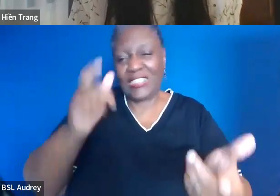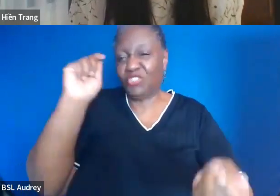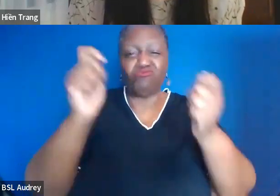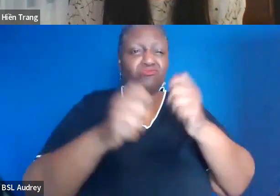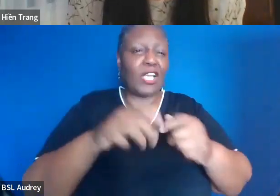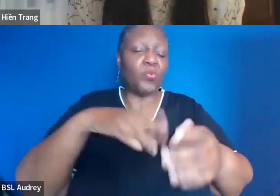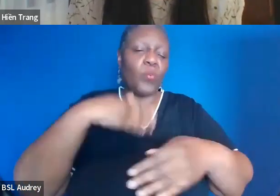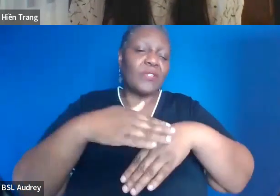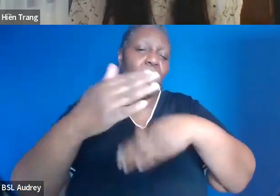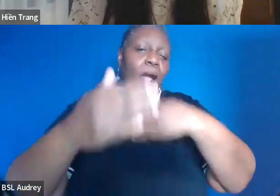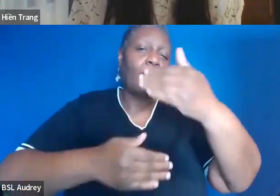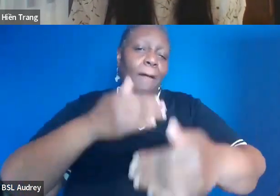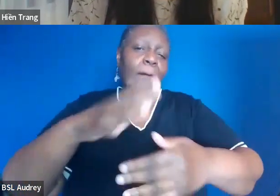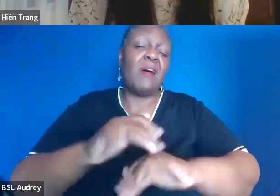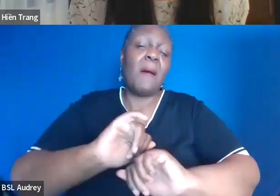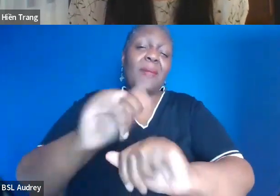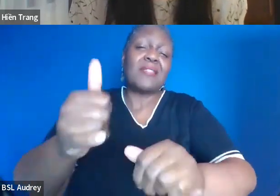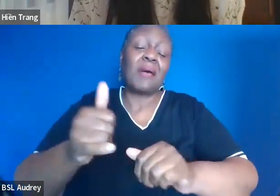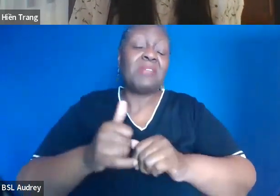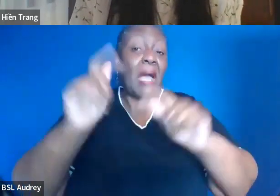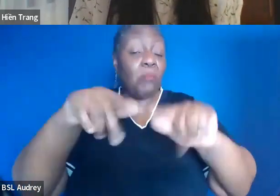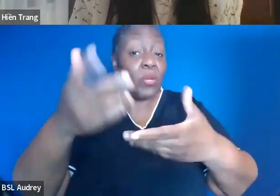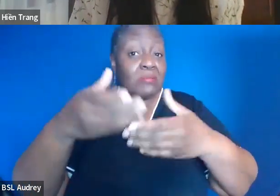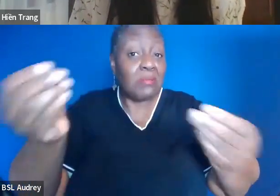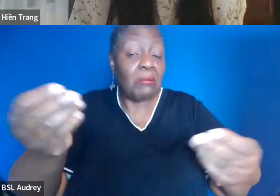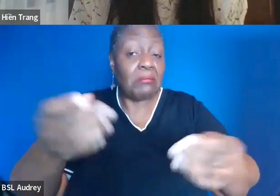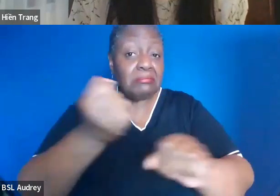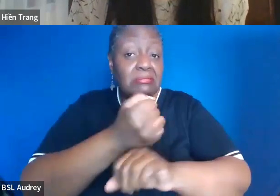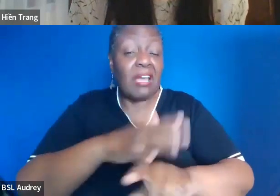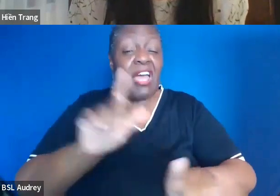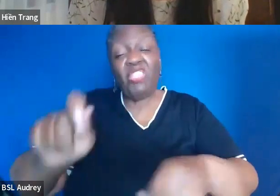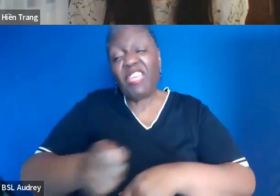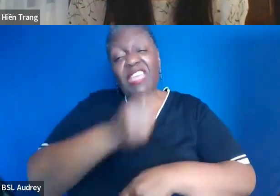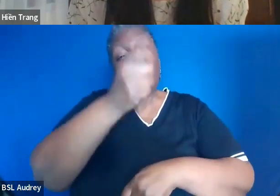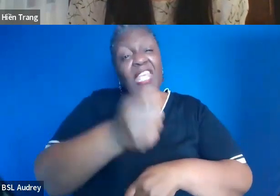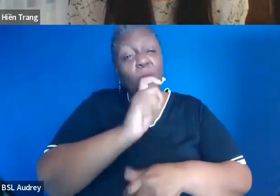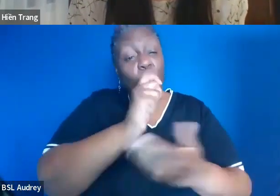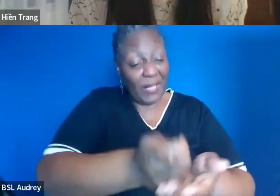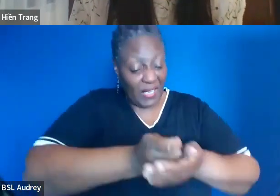But somehow, what’s gone is gone. The key will be here with me for a million years.